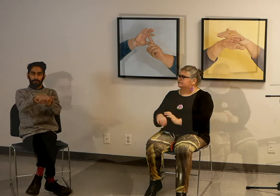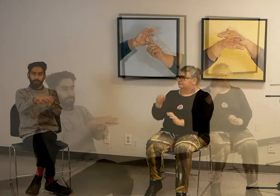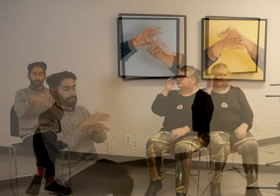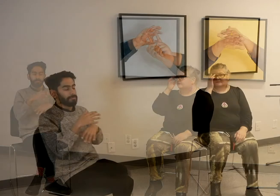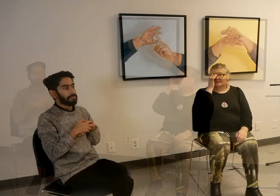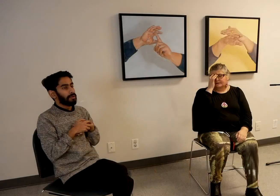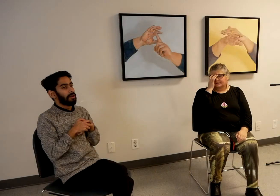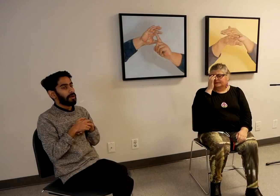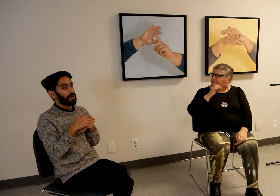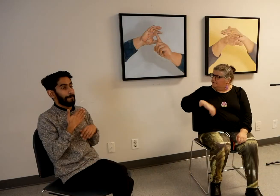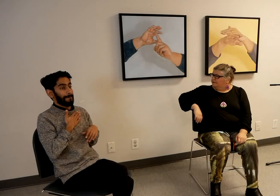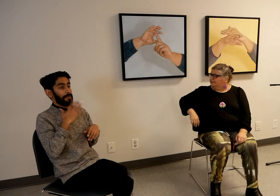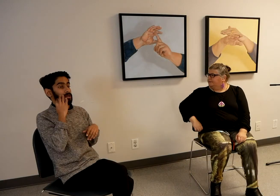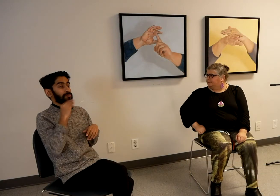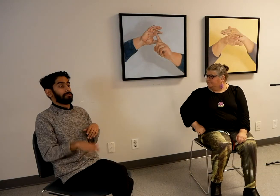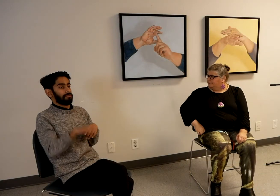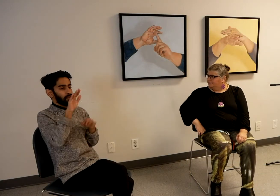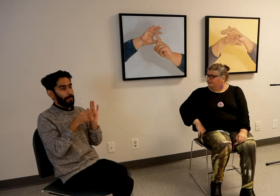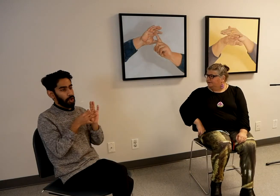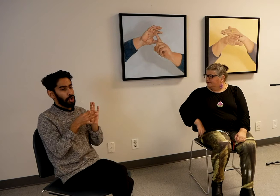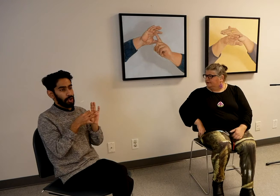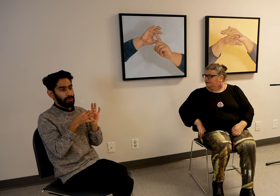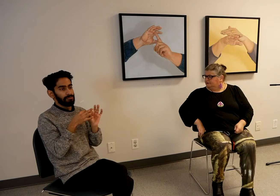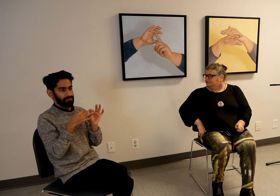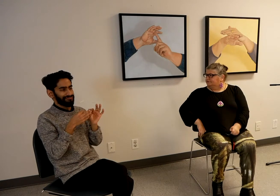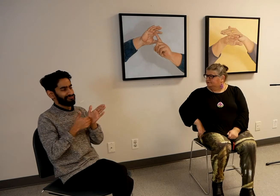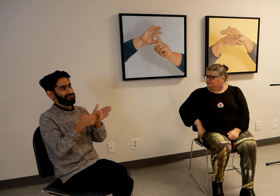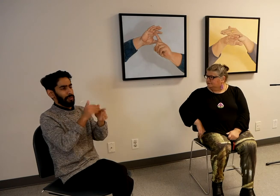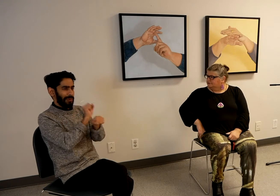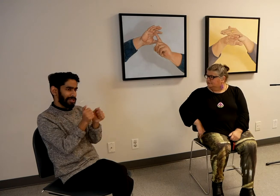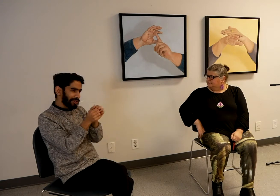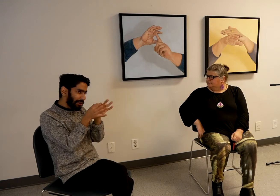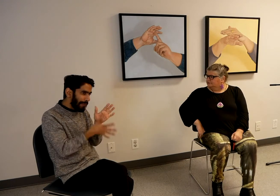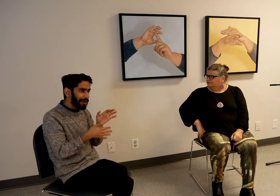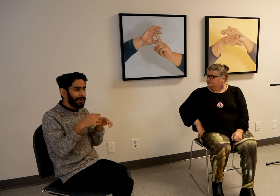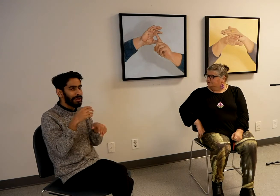the communication between English and ASL and make it a lot more clear. And so growing up, I did have interpreters.